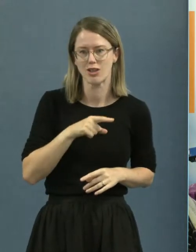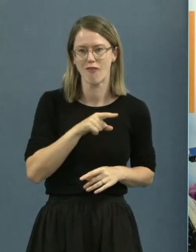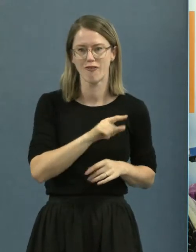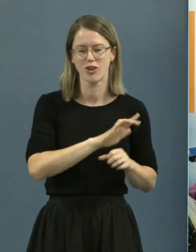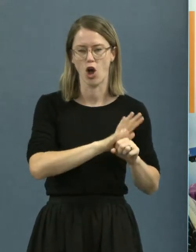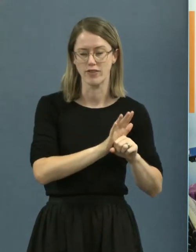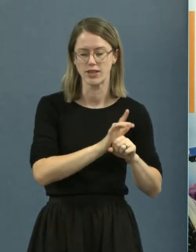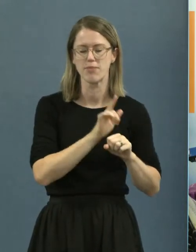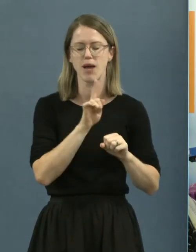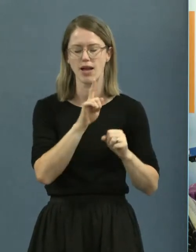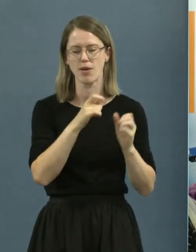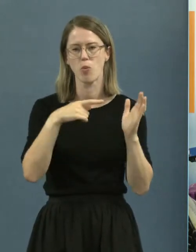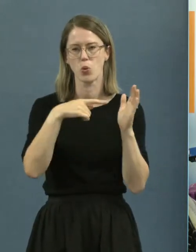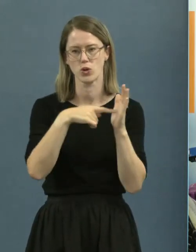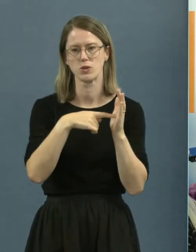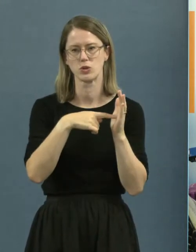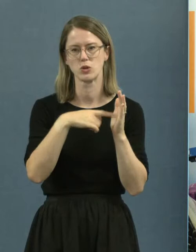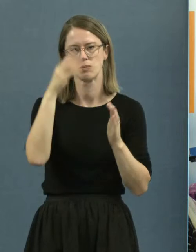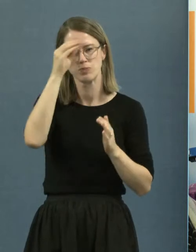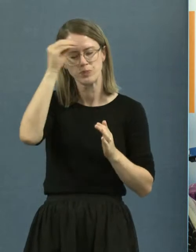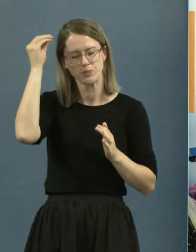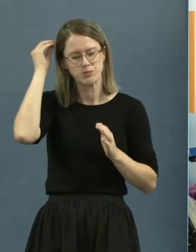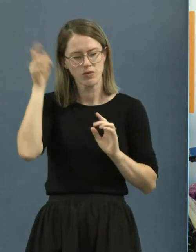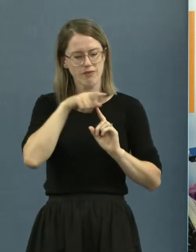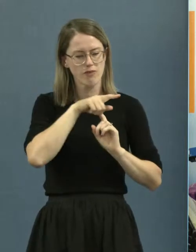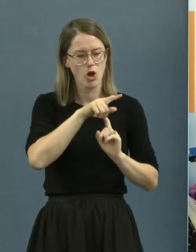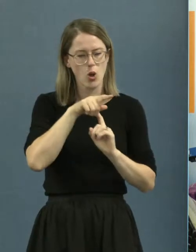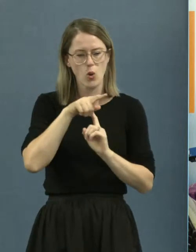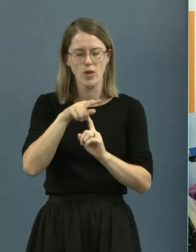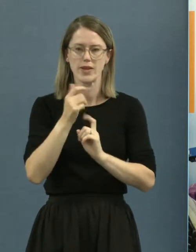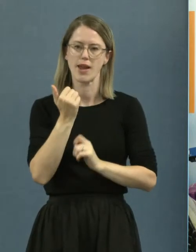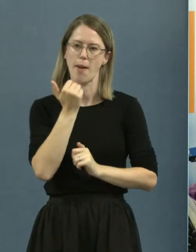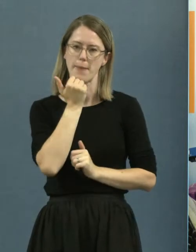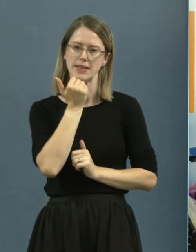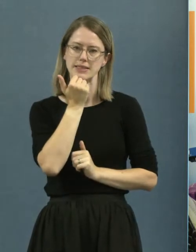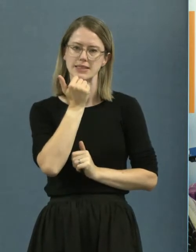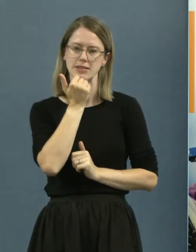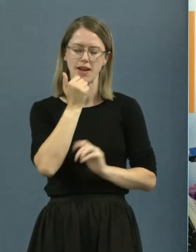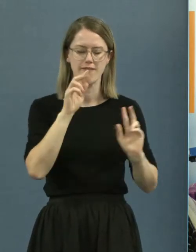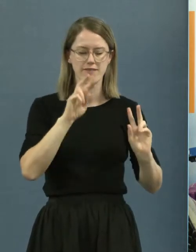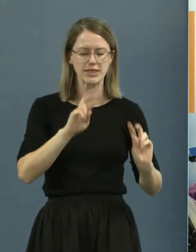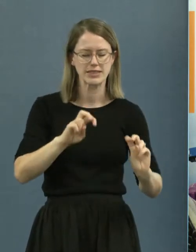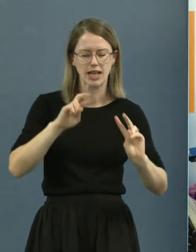of COVID. It's important that we keep track of the numbers